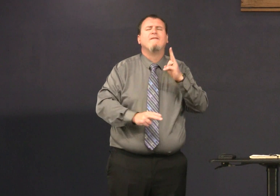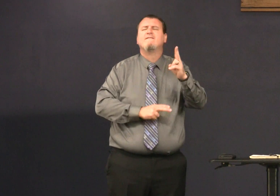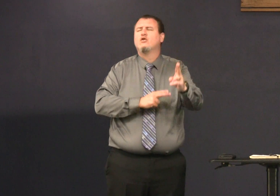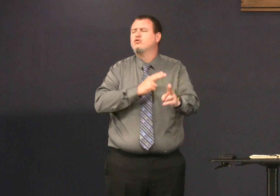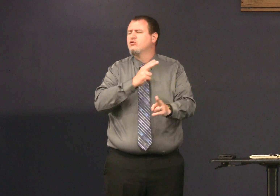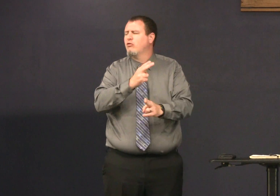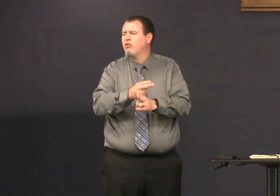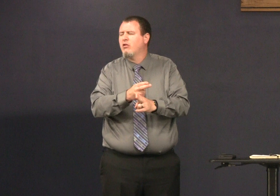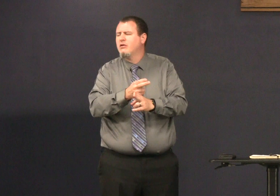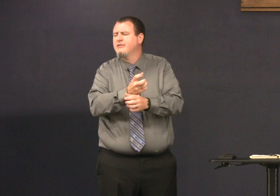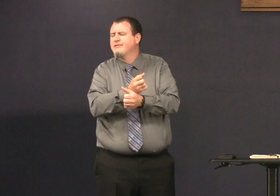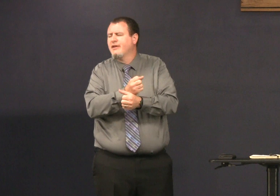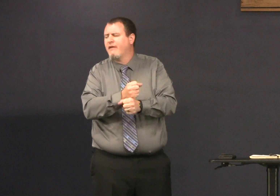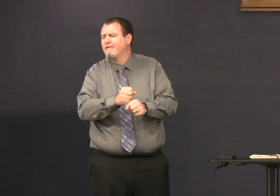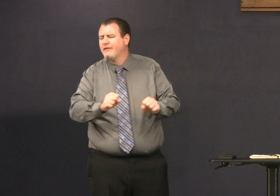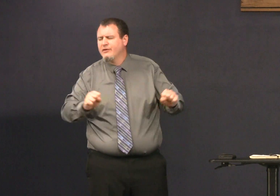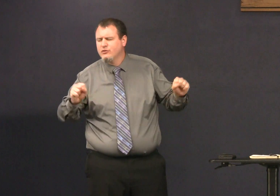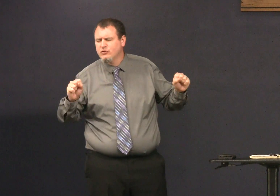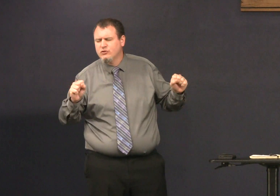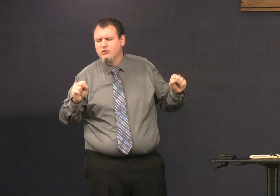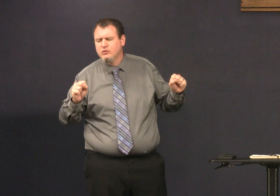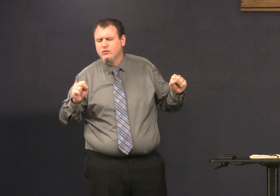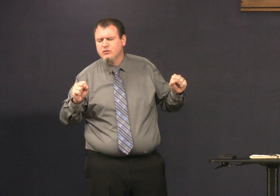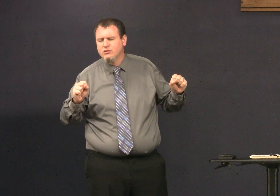the soldiers it is universal salvation